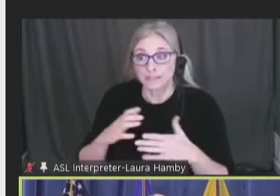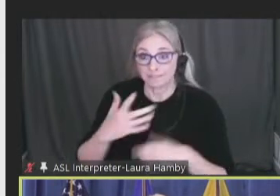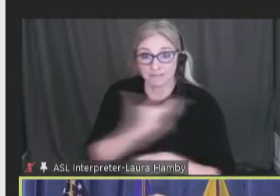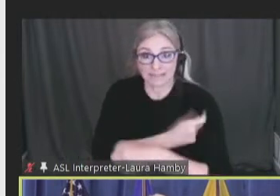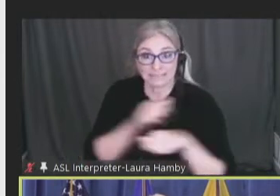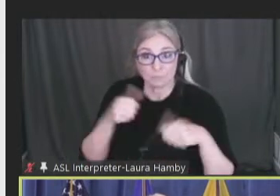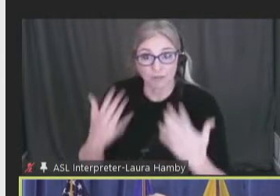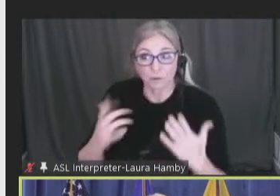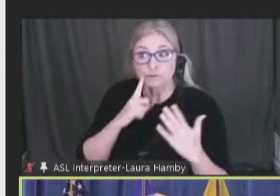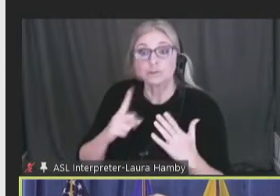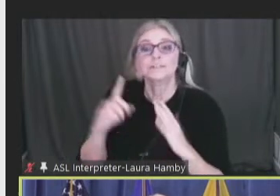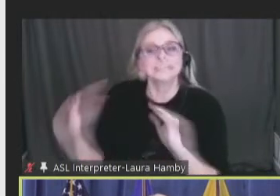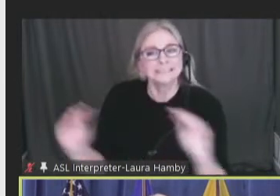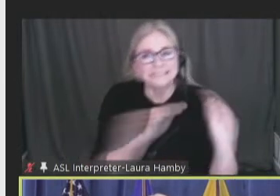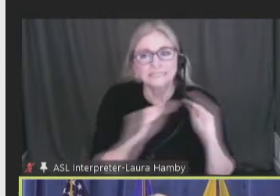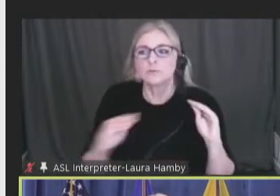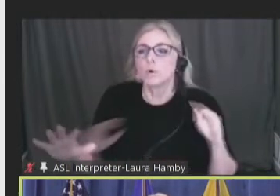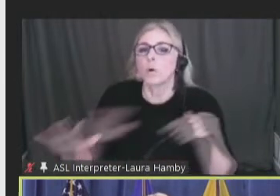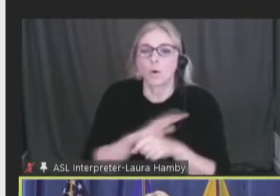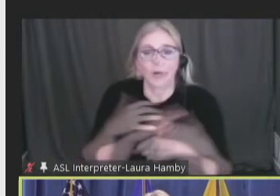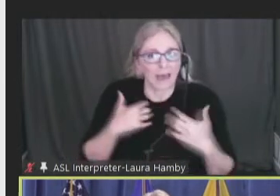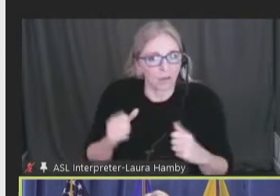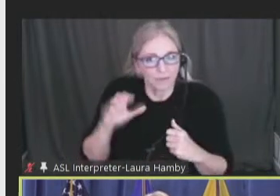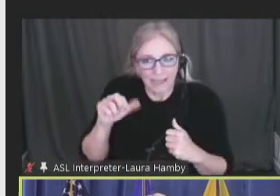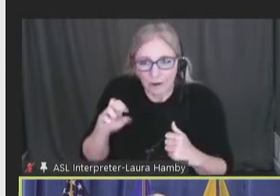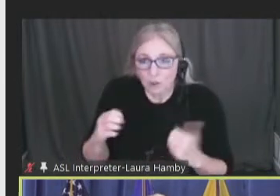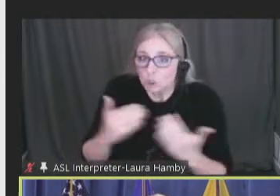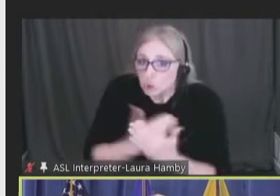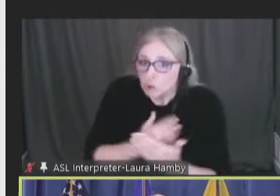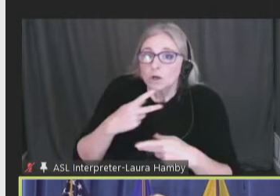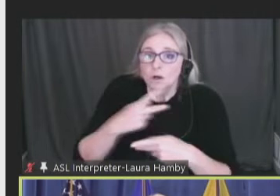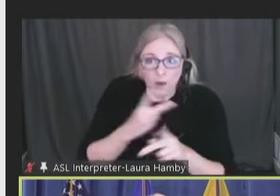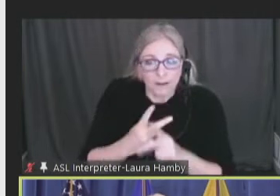educate the entire healthcare system on new vaccine products, administration guidance,